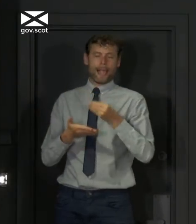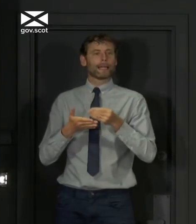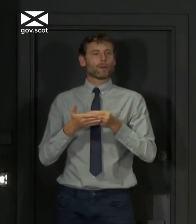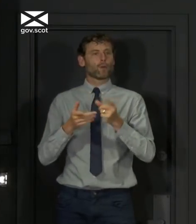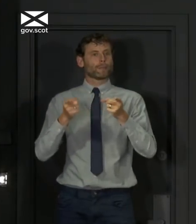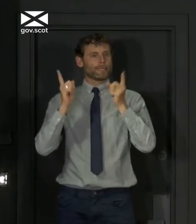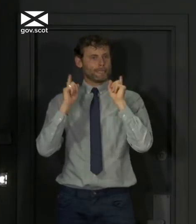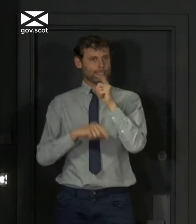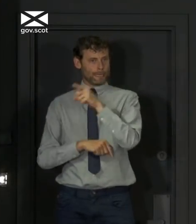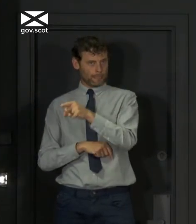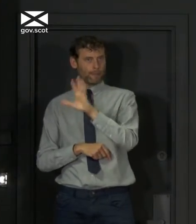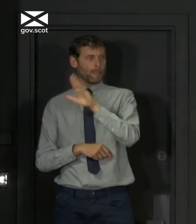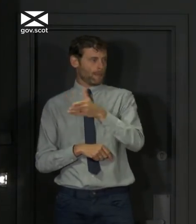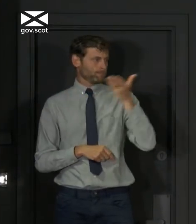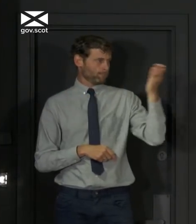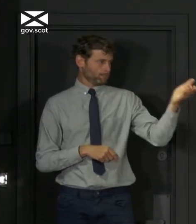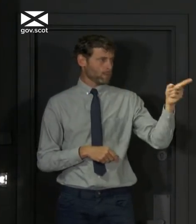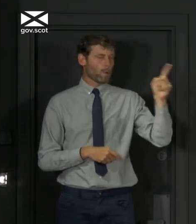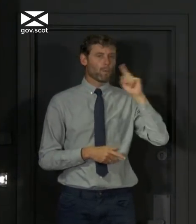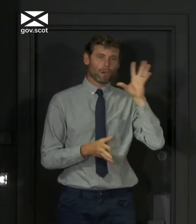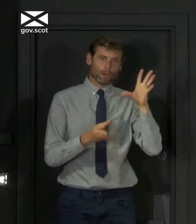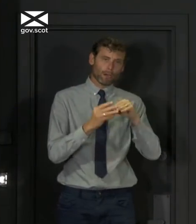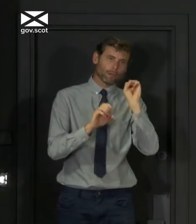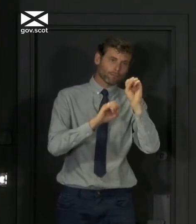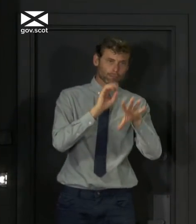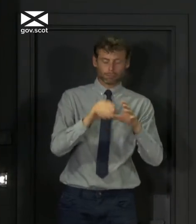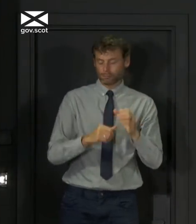and then Jason Leitch is going to conclude with a few words before questions.